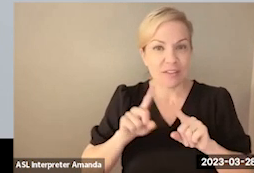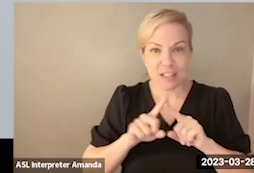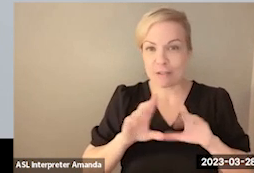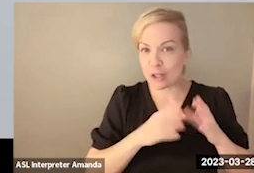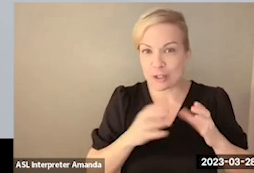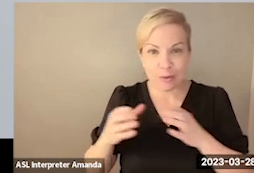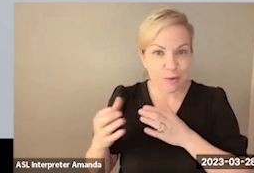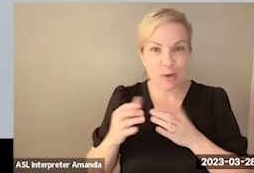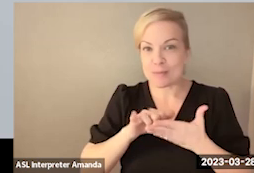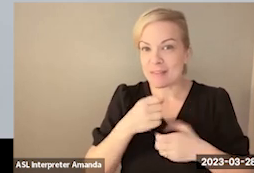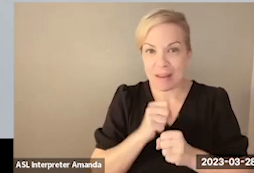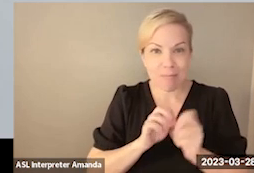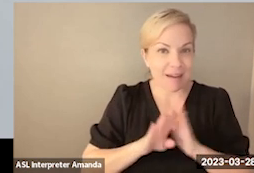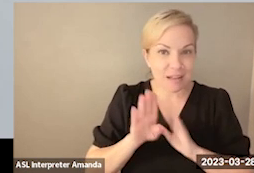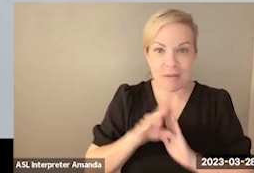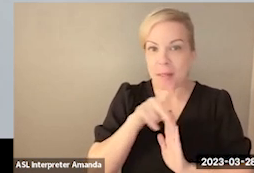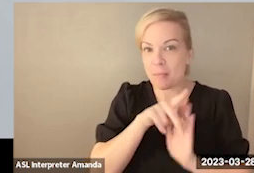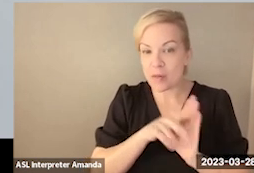Debbie Stine, Science & Technology Policy Academy: and you'll learn a lot during that time.